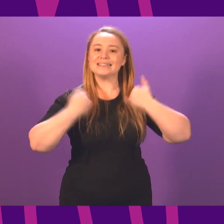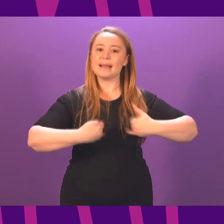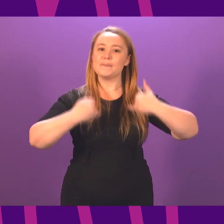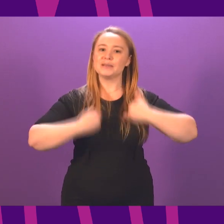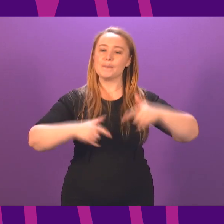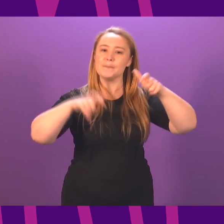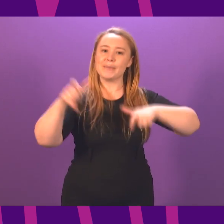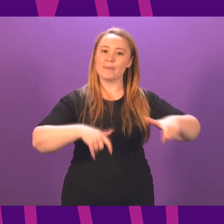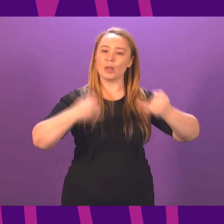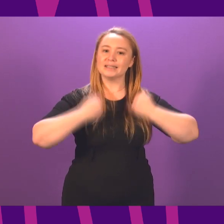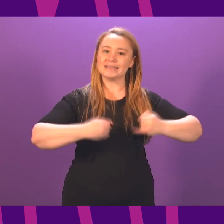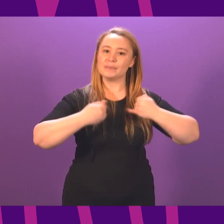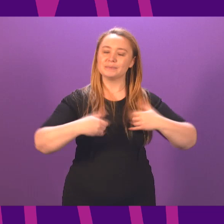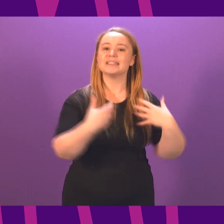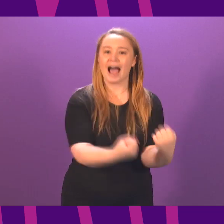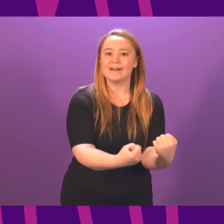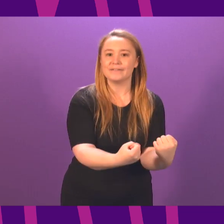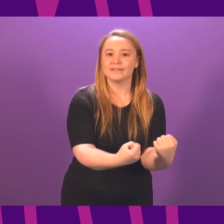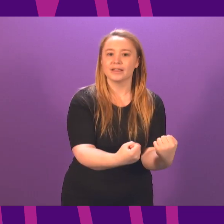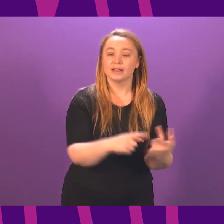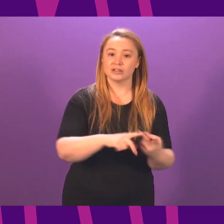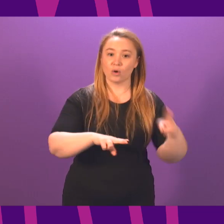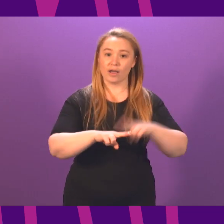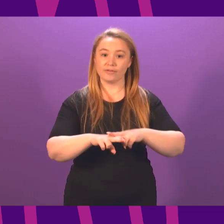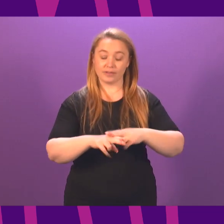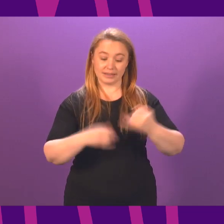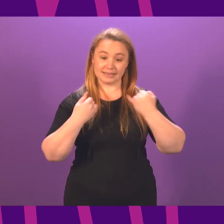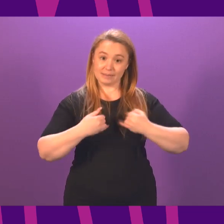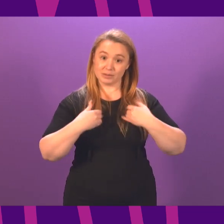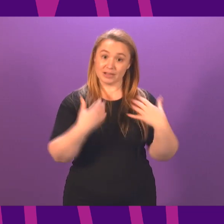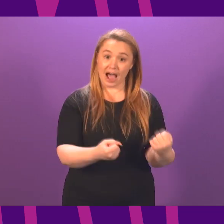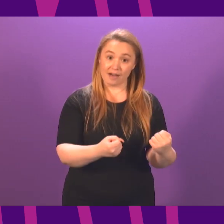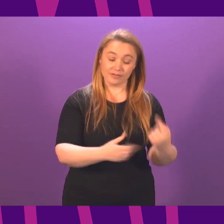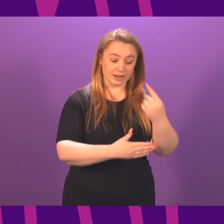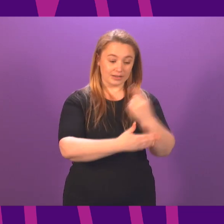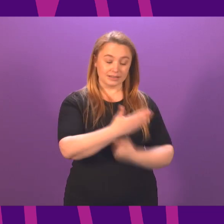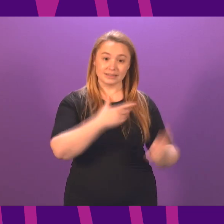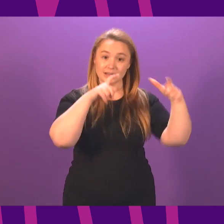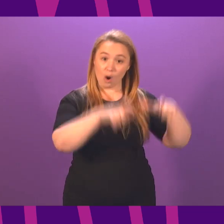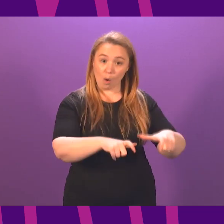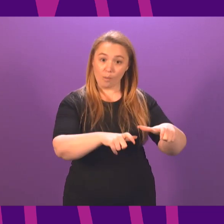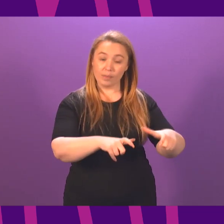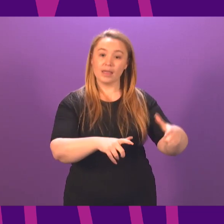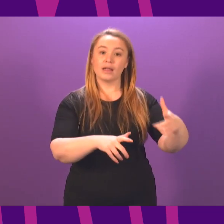people can be tested when they have symptoms. Remember, if you have symptoms, you should self-isolate and get tested. If we had used all those symptomatic